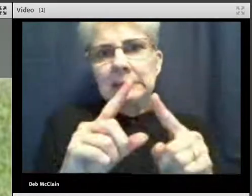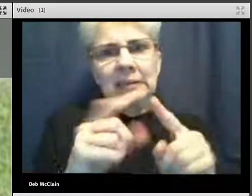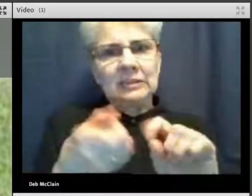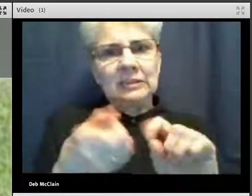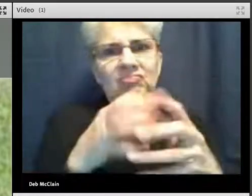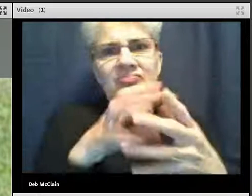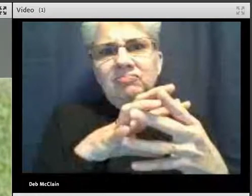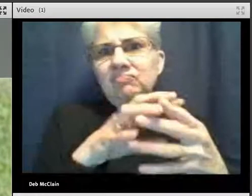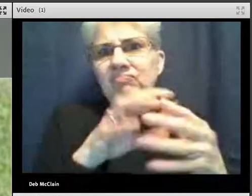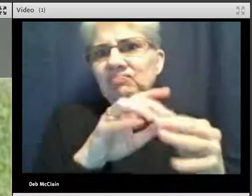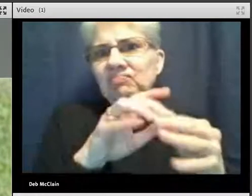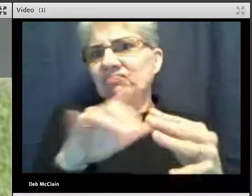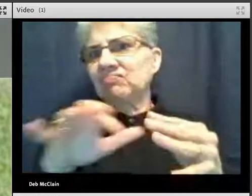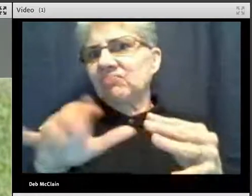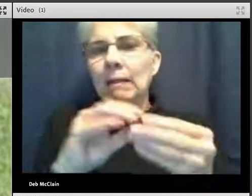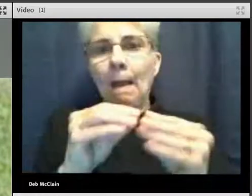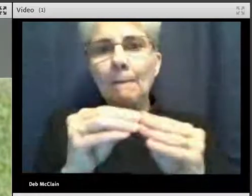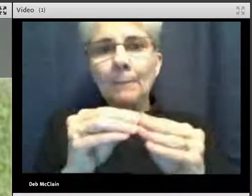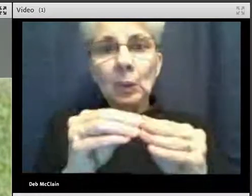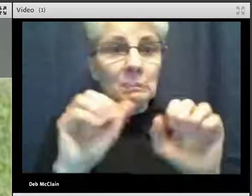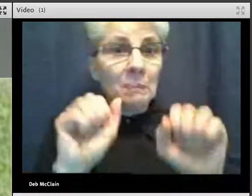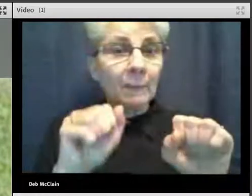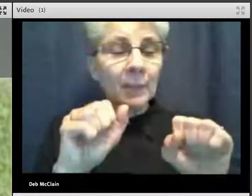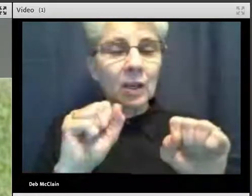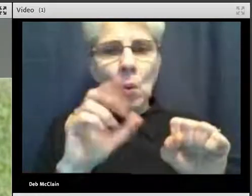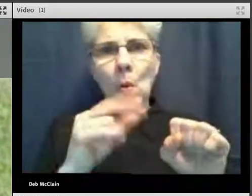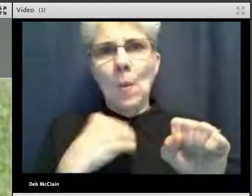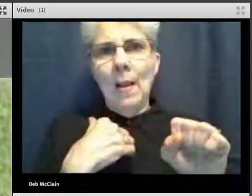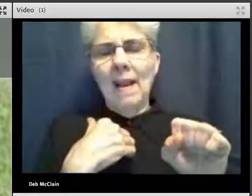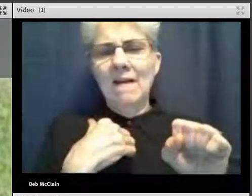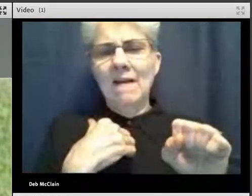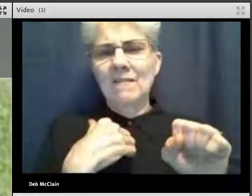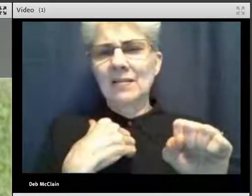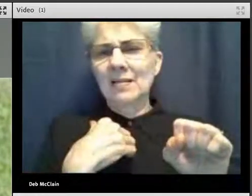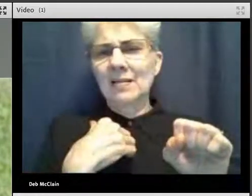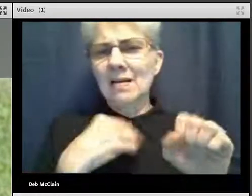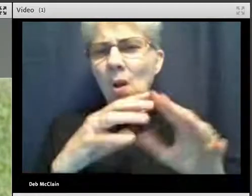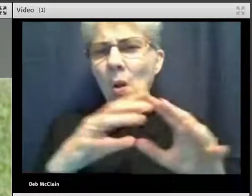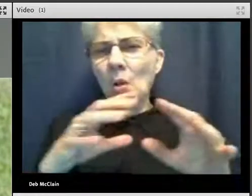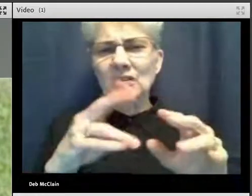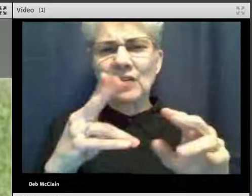They might be a bunch of numbers. They might have a whole mess of irrelevant information in there.